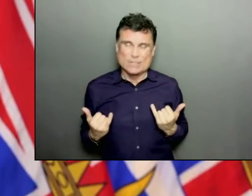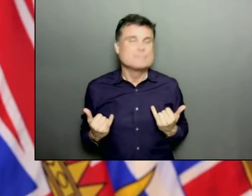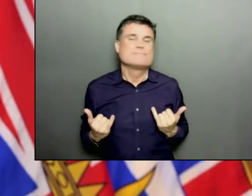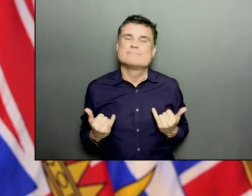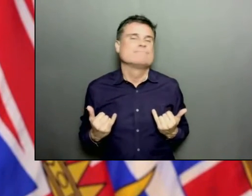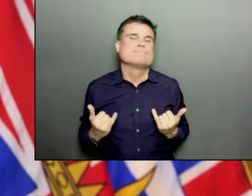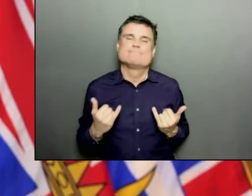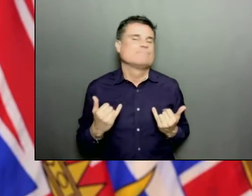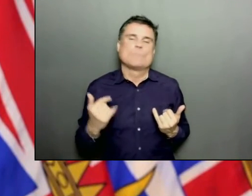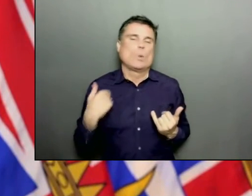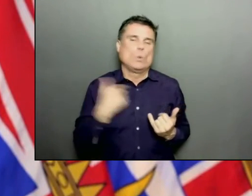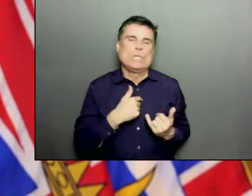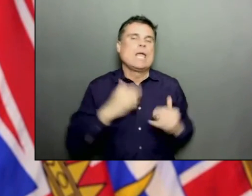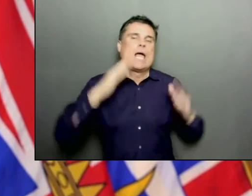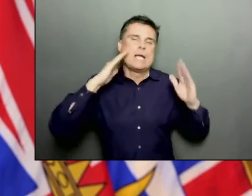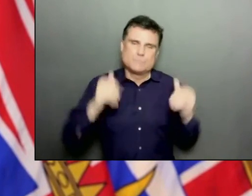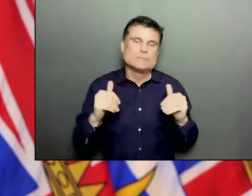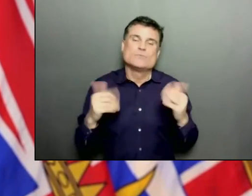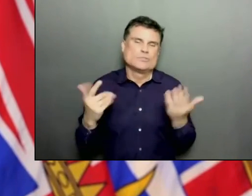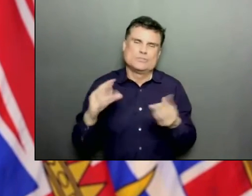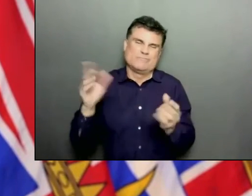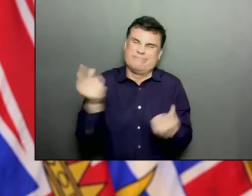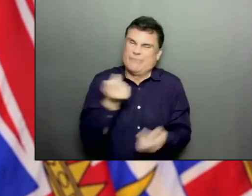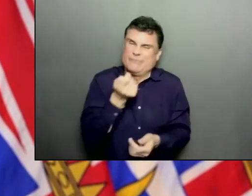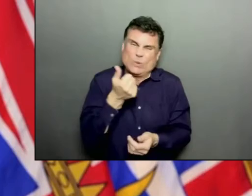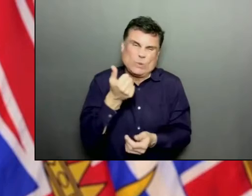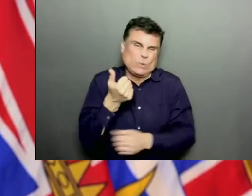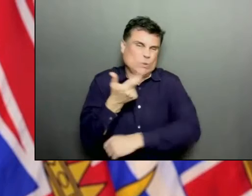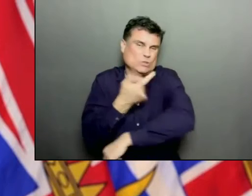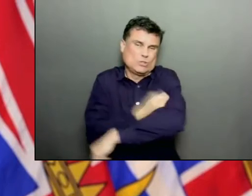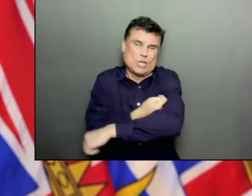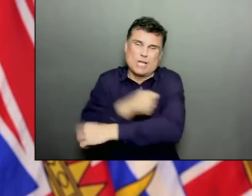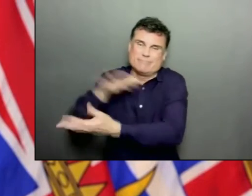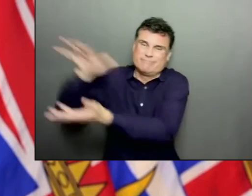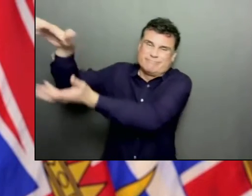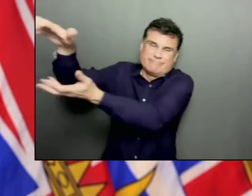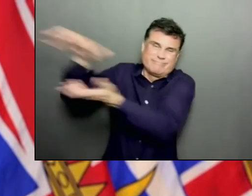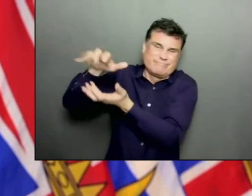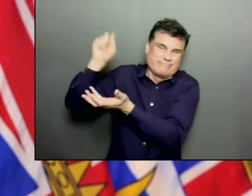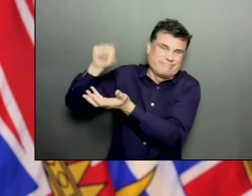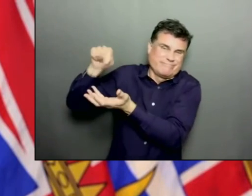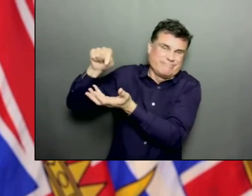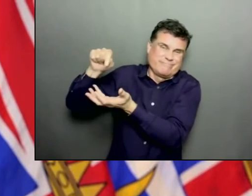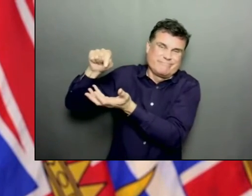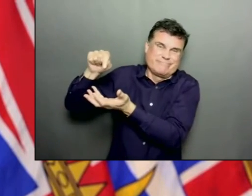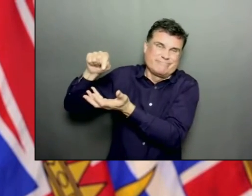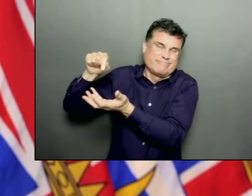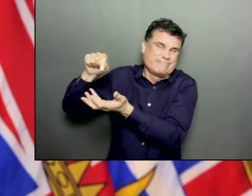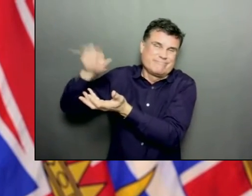vaccine and we're focusing on those we can protect who are most at risk. But absolutely, we'll be looking